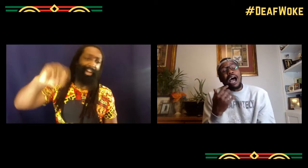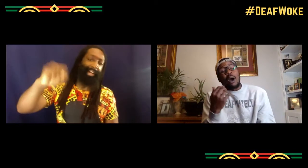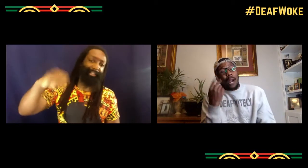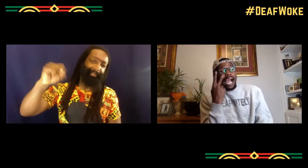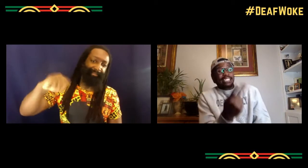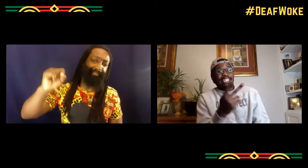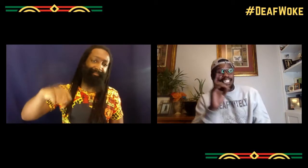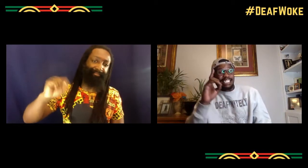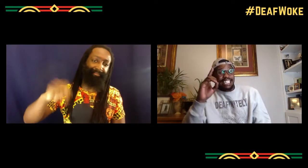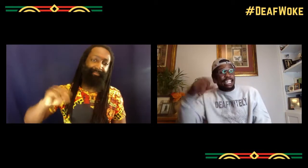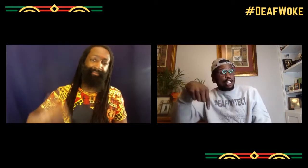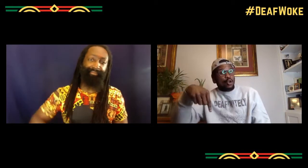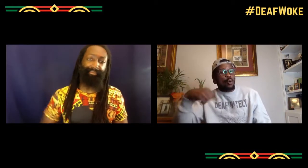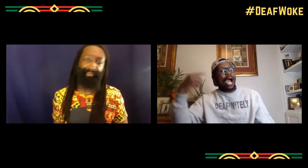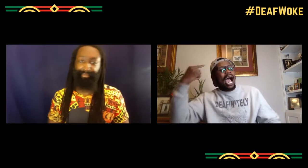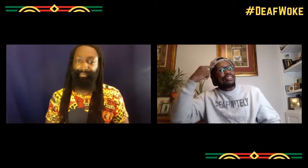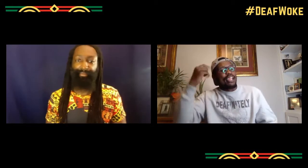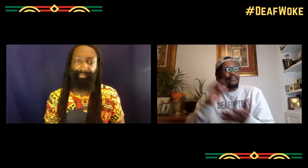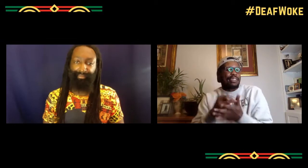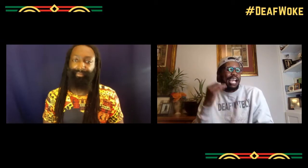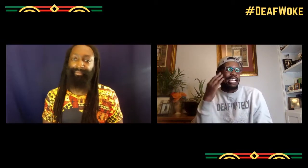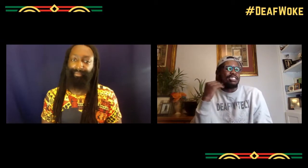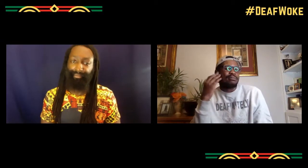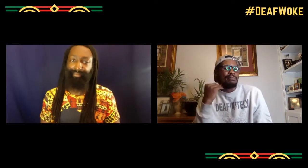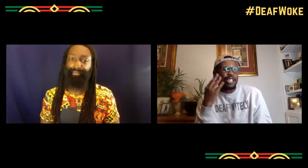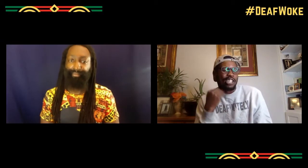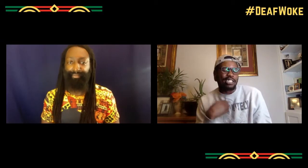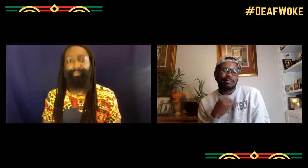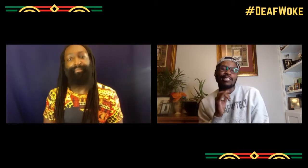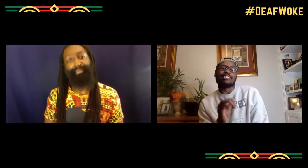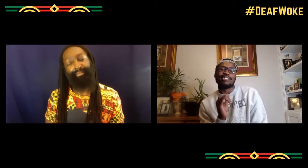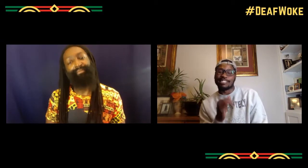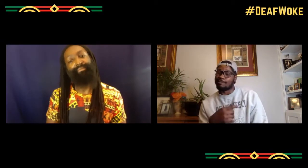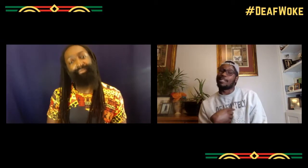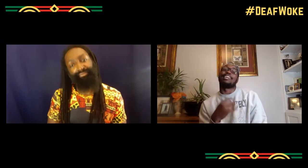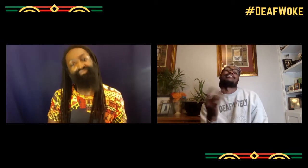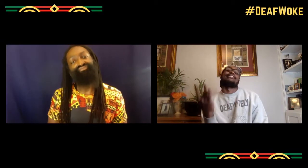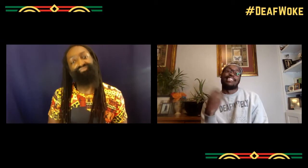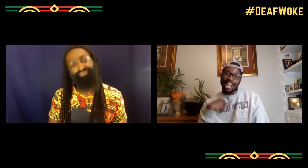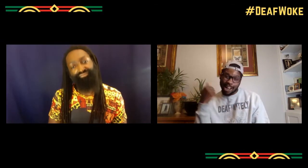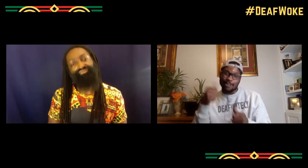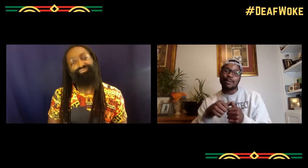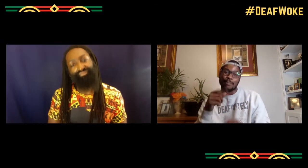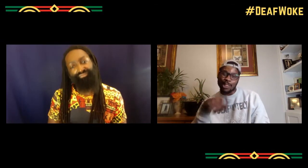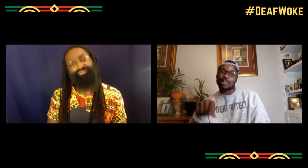And acknowledged I can't blame other people. So I think like a, more of a disqualifier.